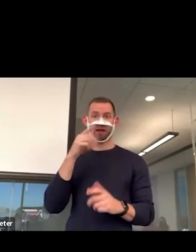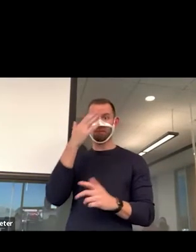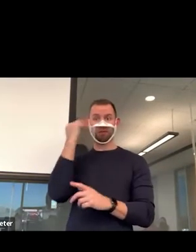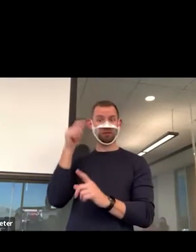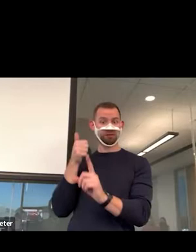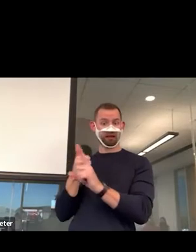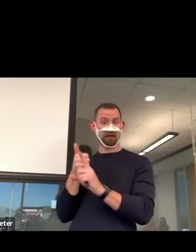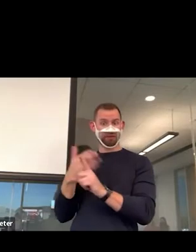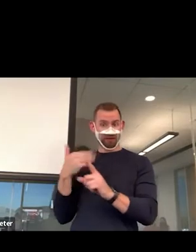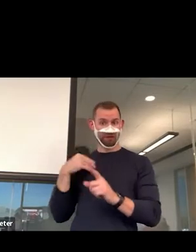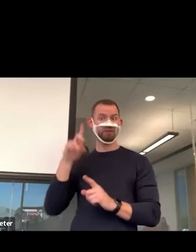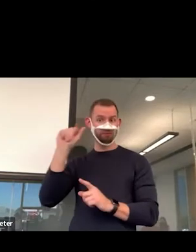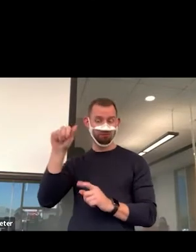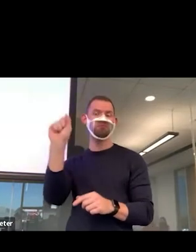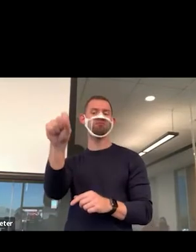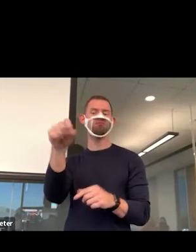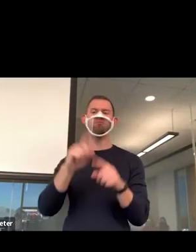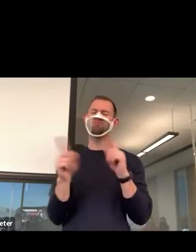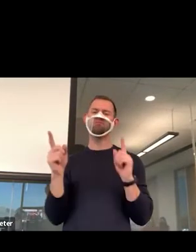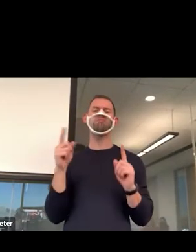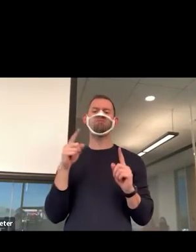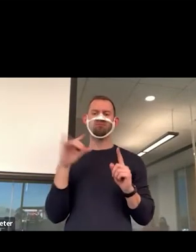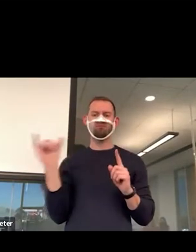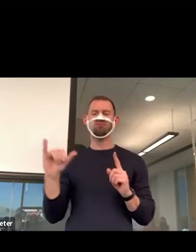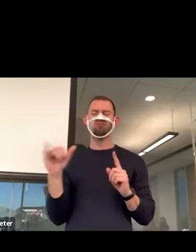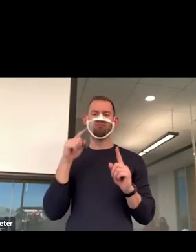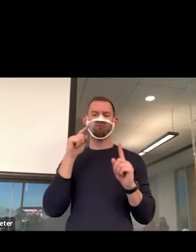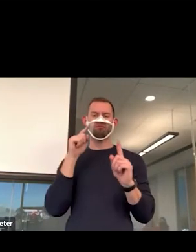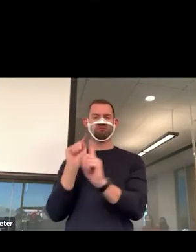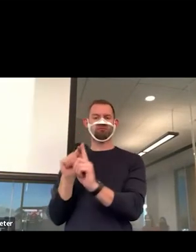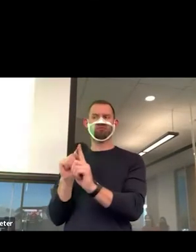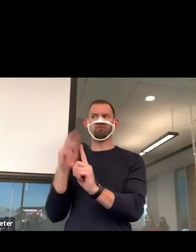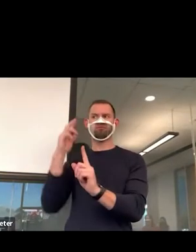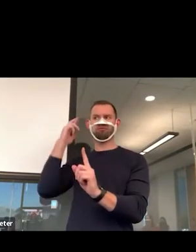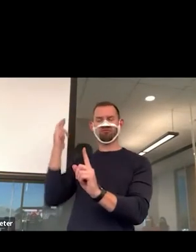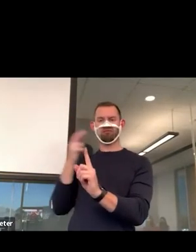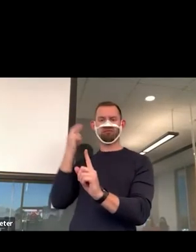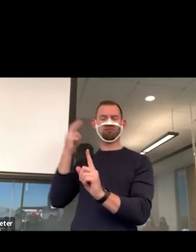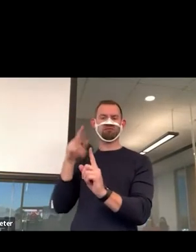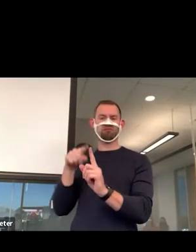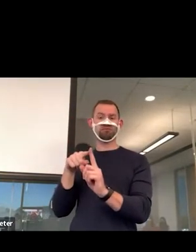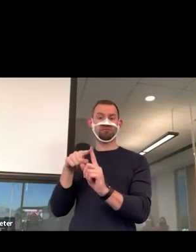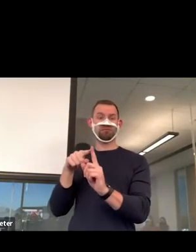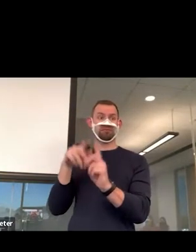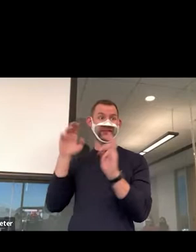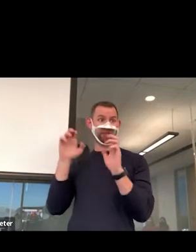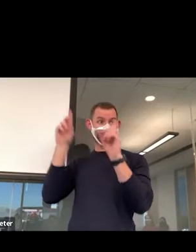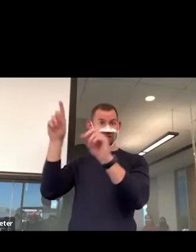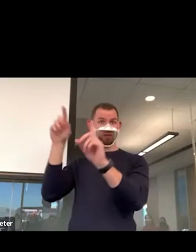but it's because she realizes that education is the key to people learning and